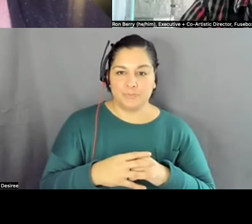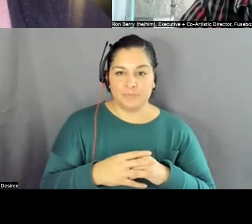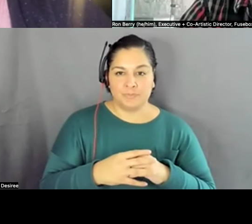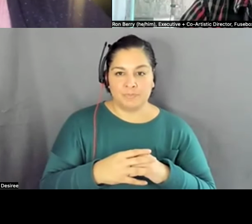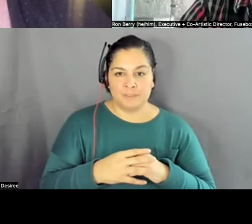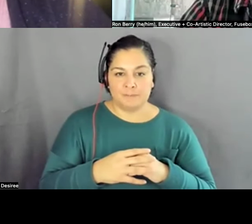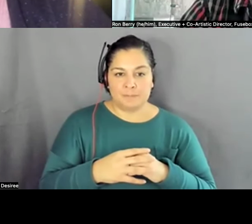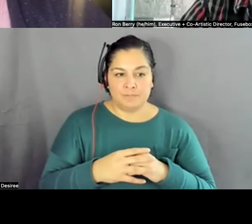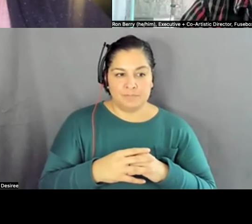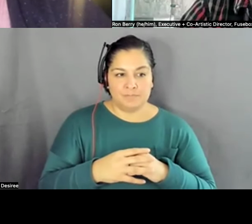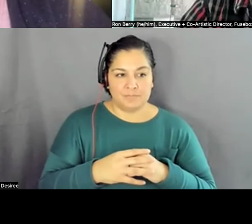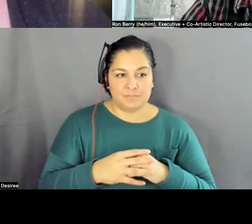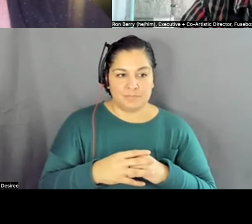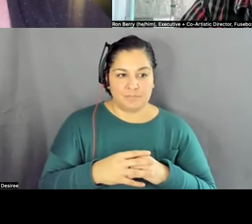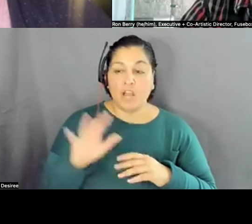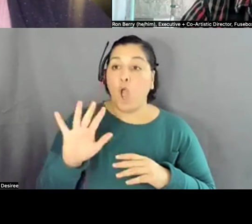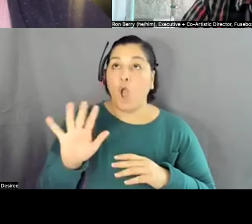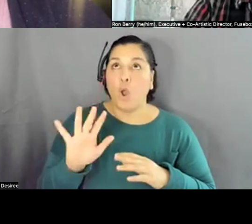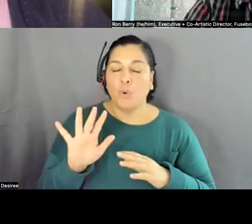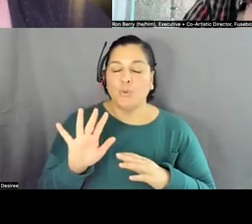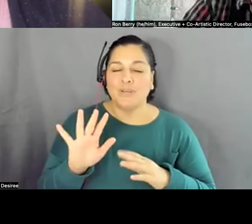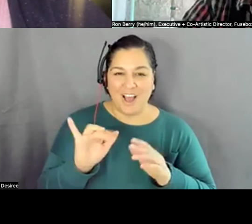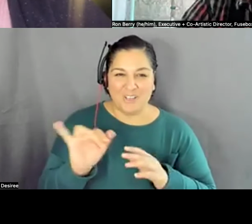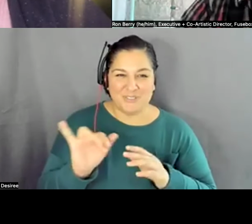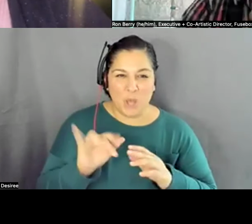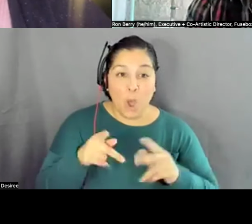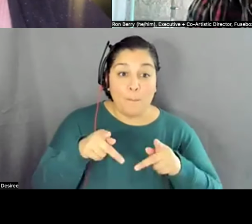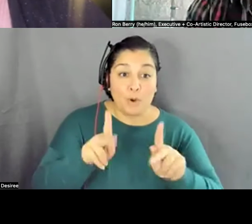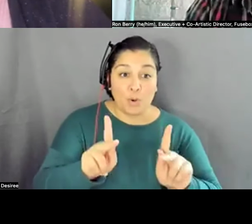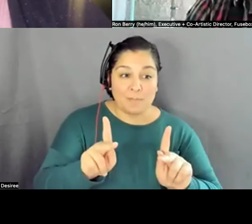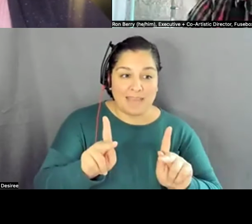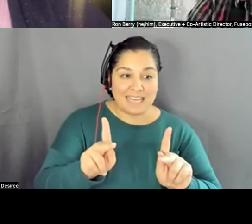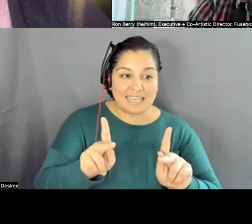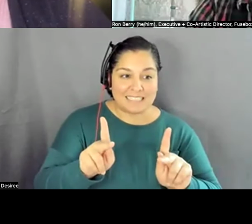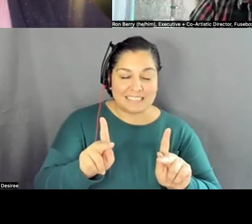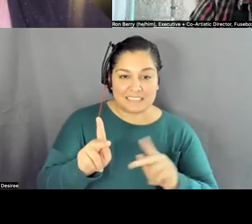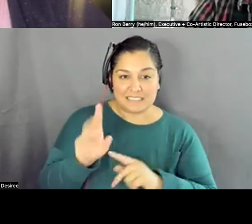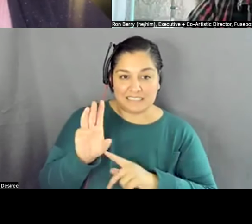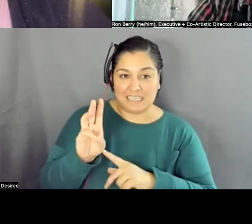Oh, and in terms of permit, well, so the 600 long signs in